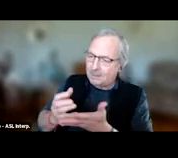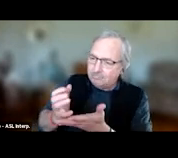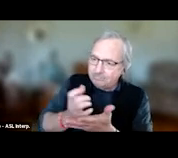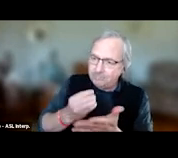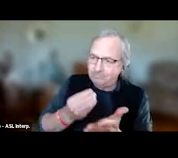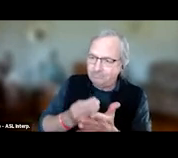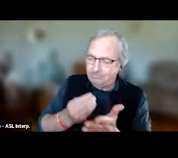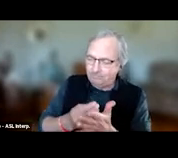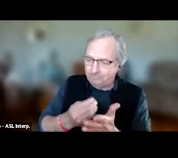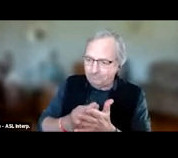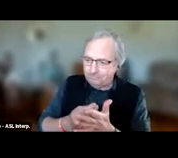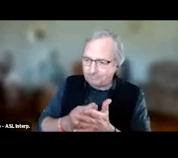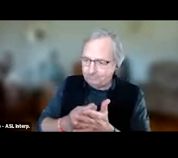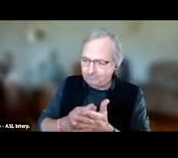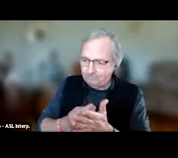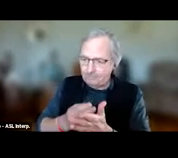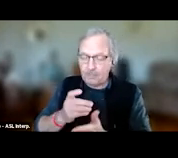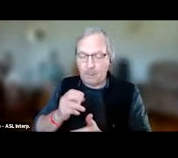Ms. Kate said, "No, we going for a hole."